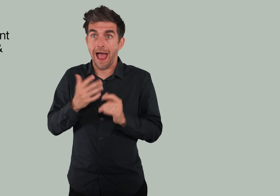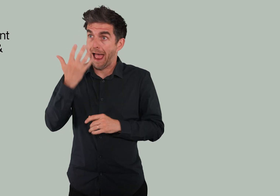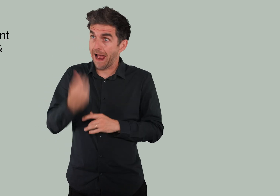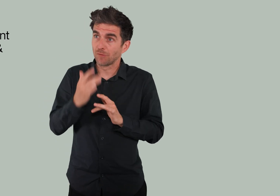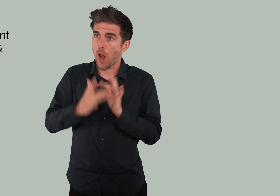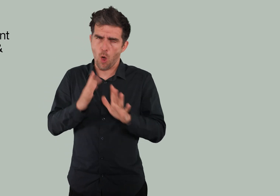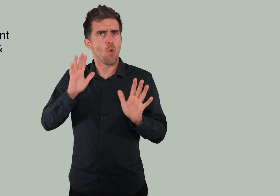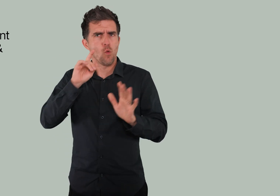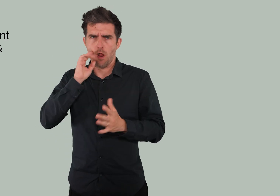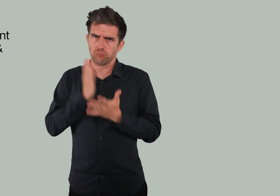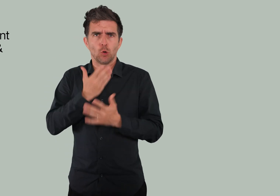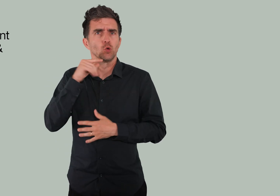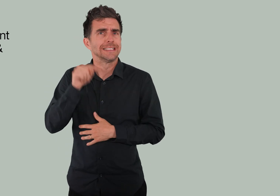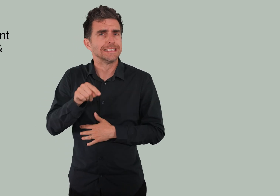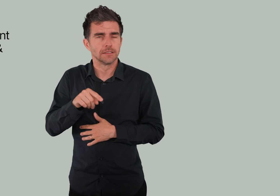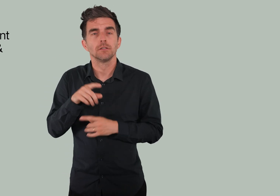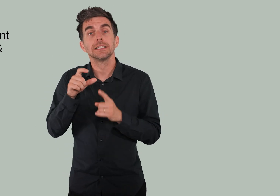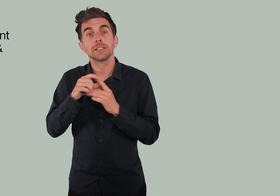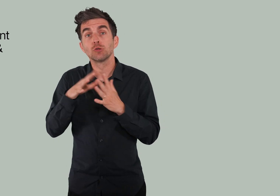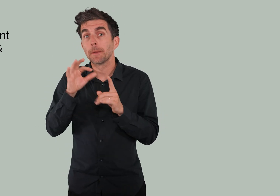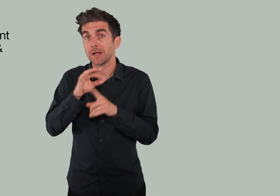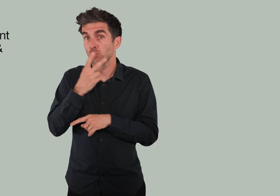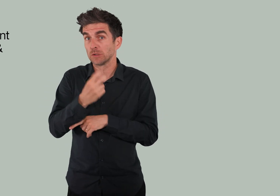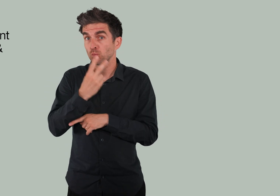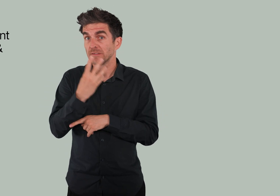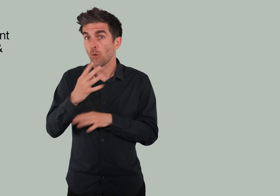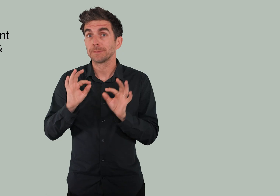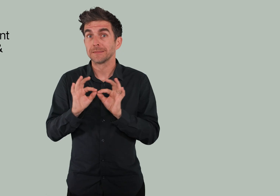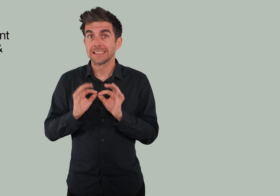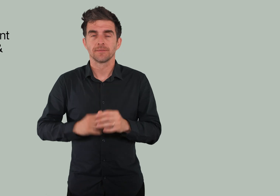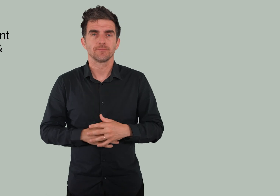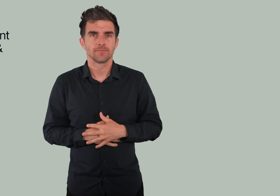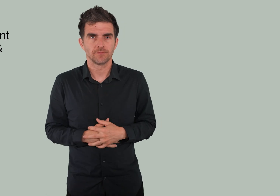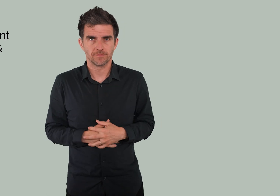if a digital option was available (DWP, 2024b).